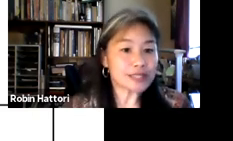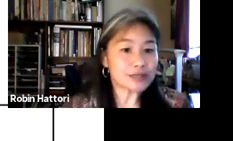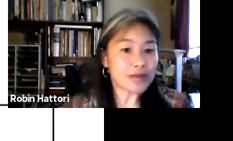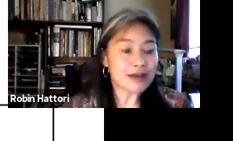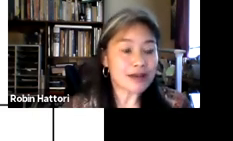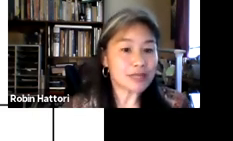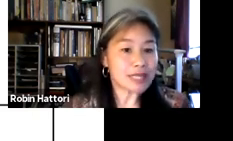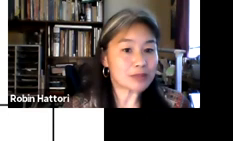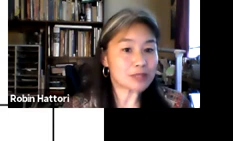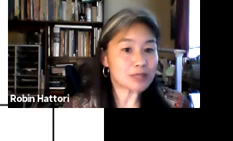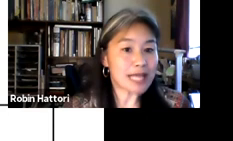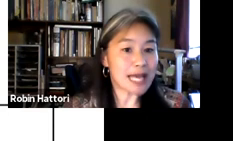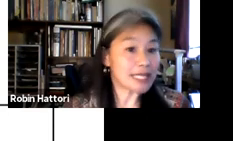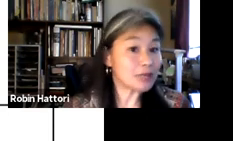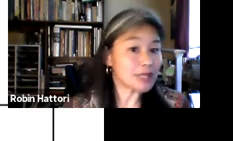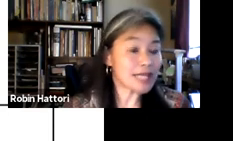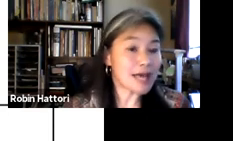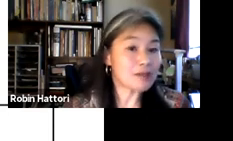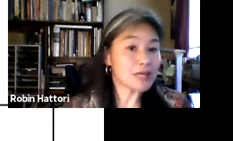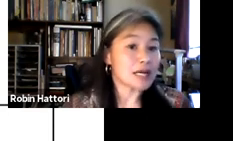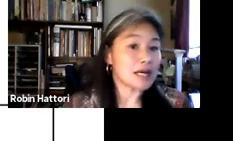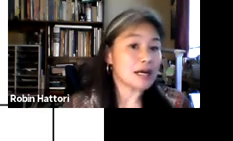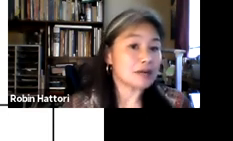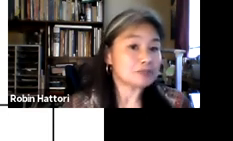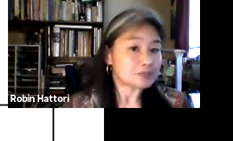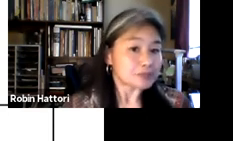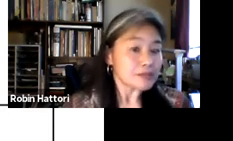pictures over. We always joke about this in our family,